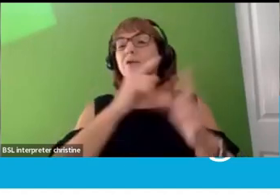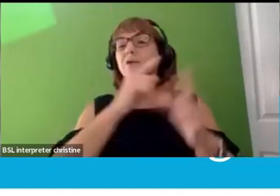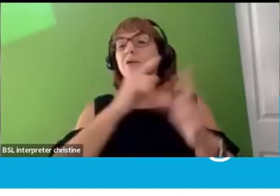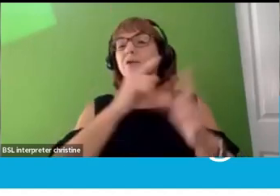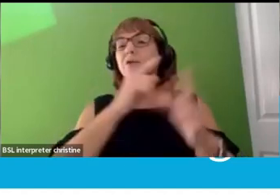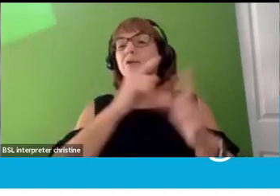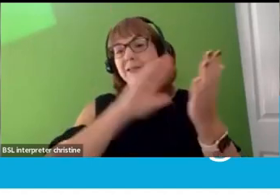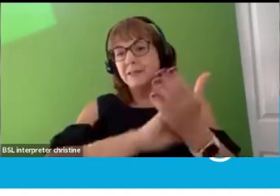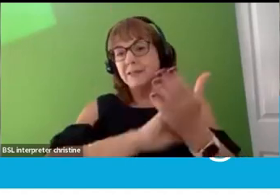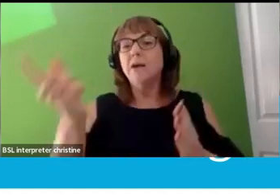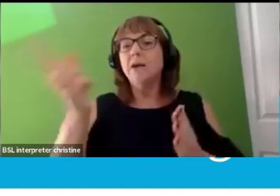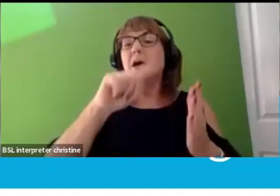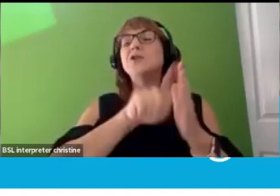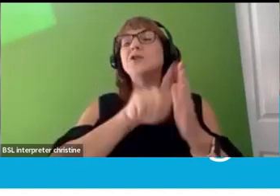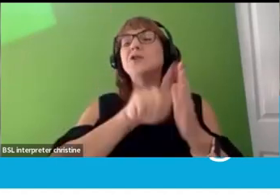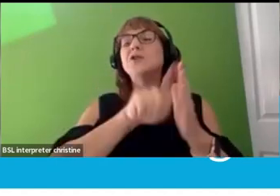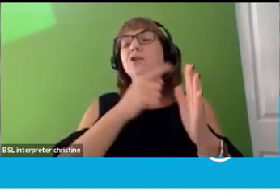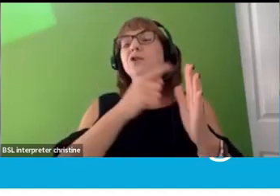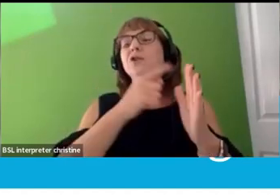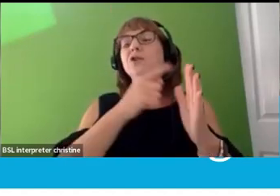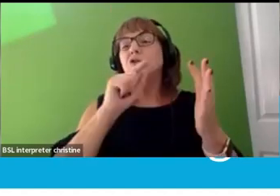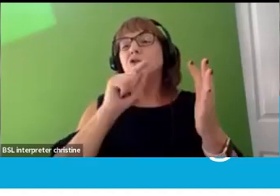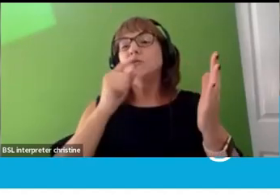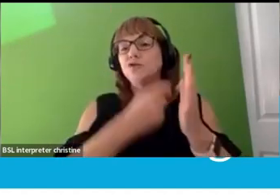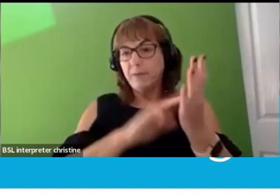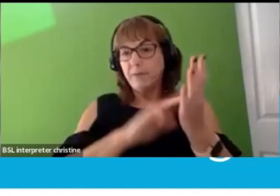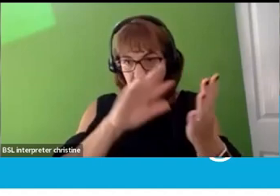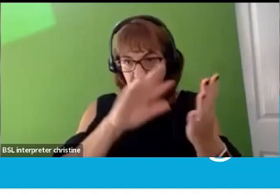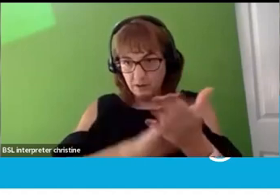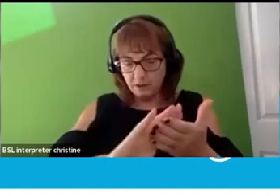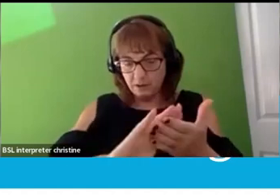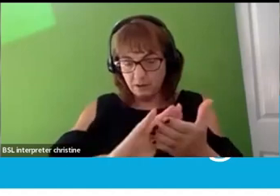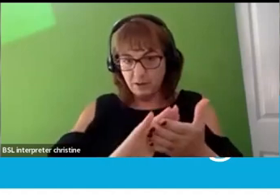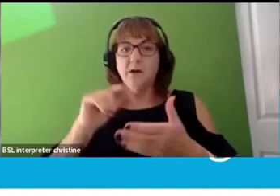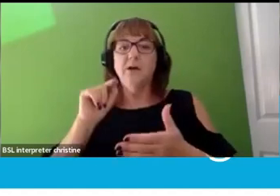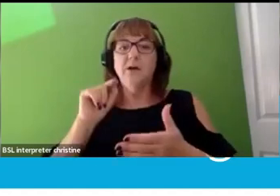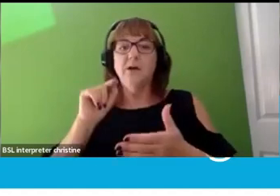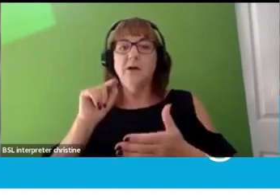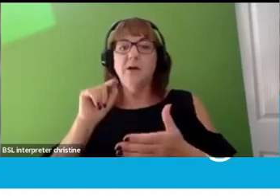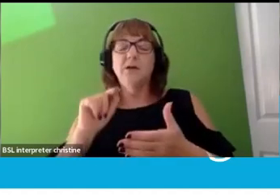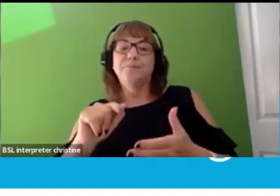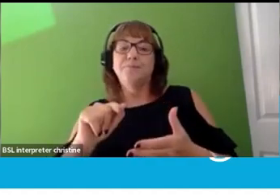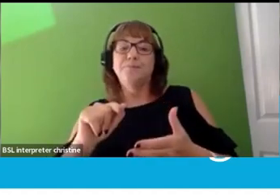he gives them words that he's saying. Our sense of touch has an impact on our bodies so if you want,